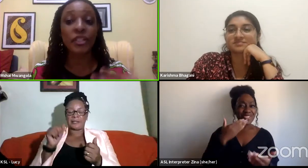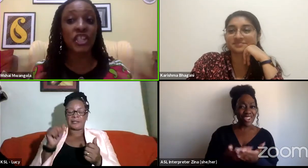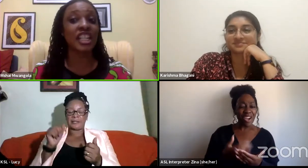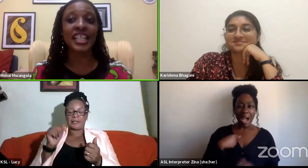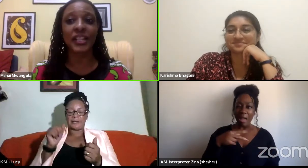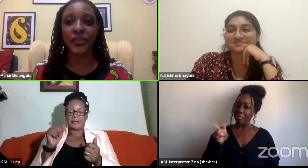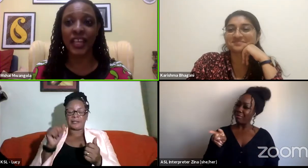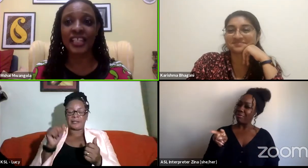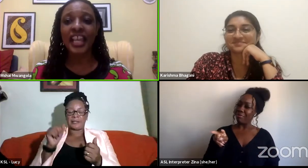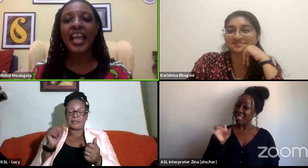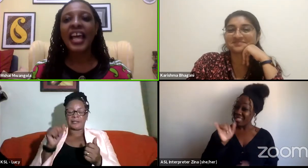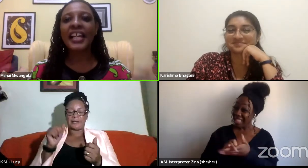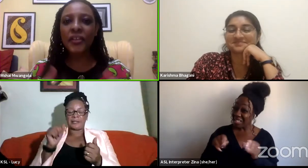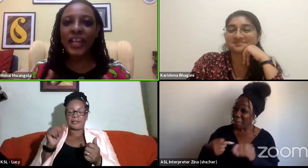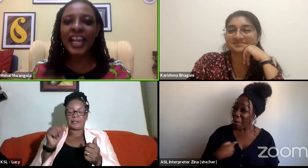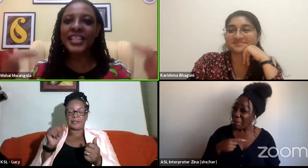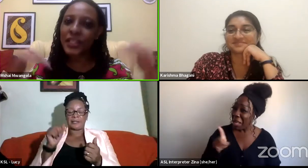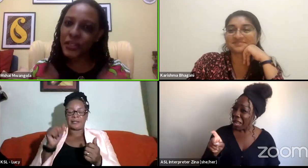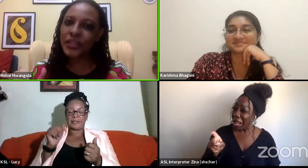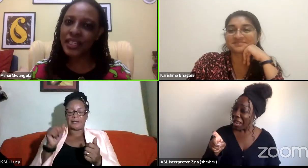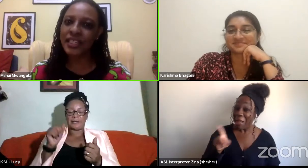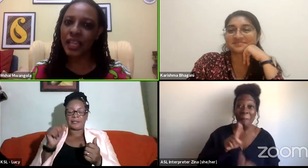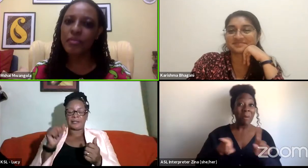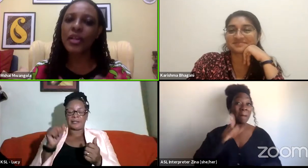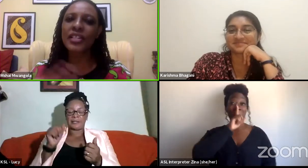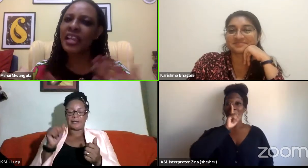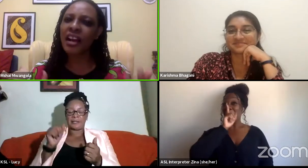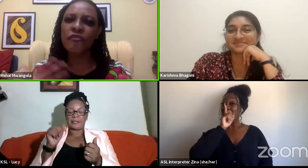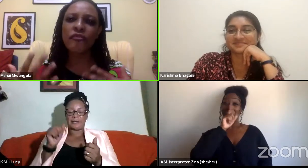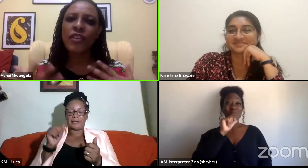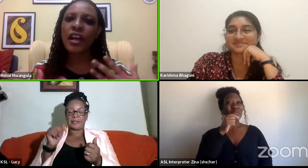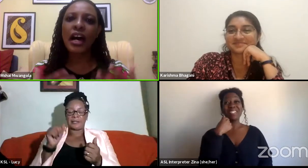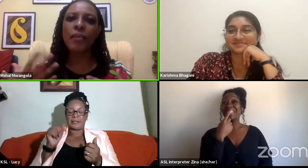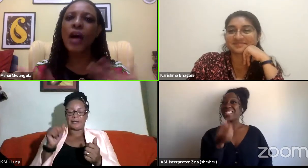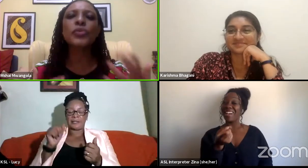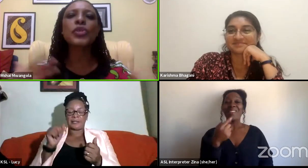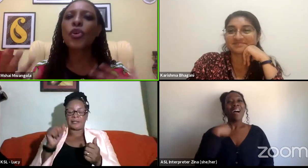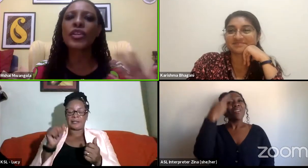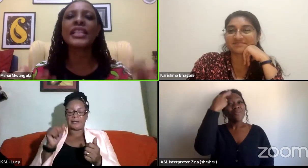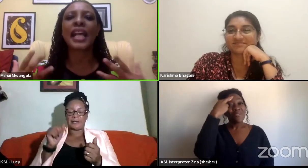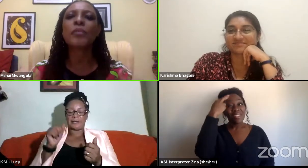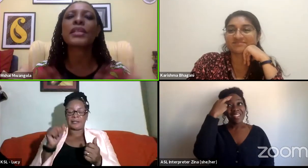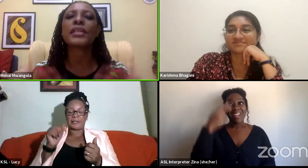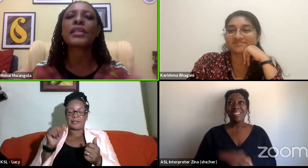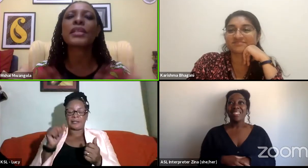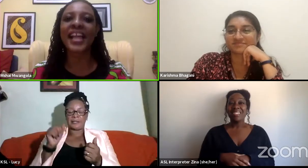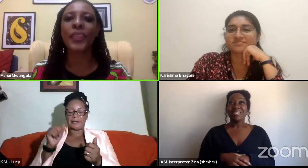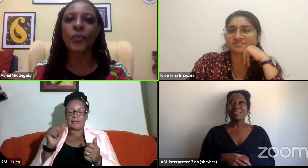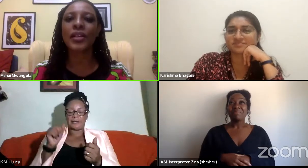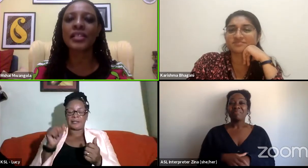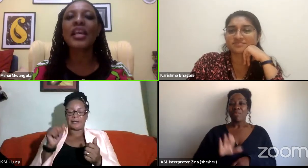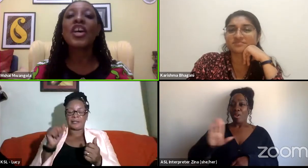But she didn't tell you that and I realize that to this day, because I love how do stories help us understand the world?